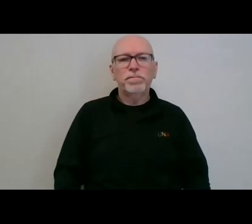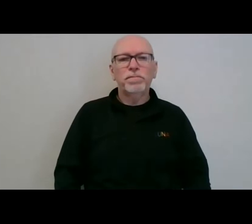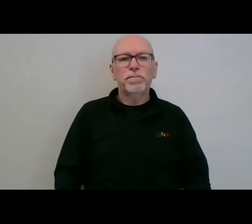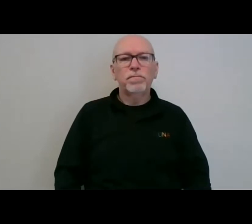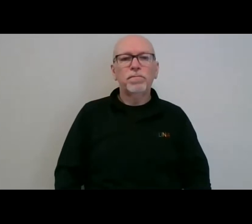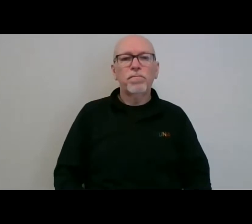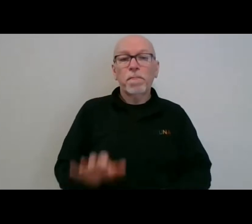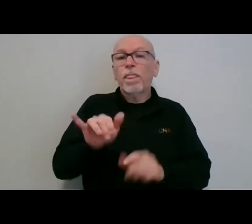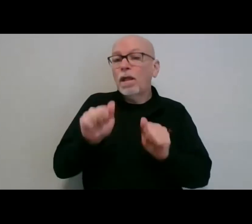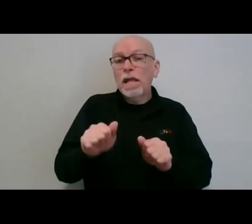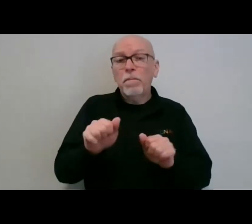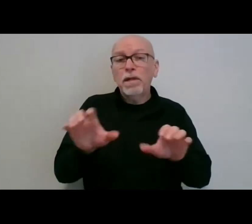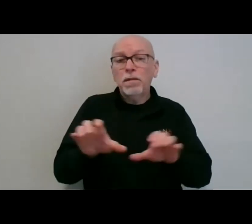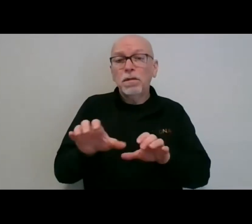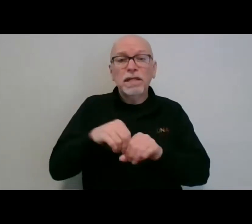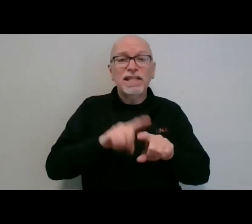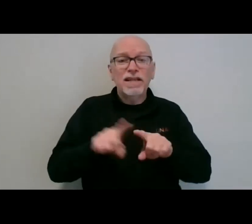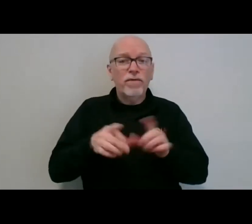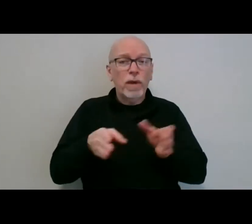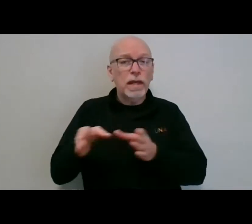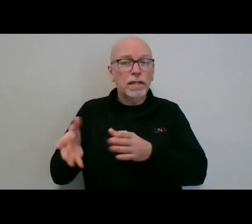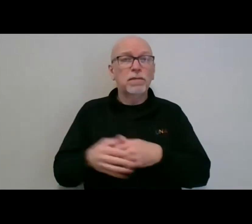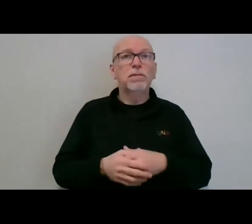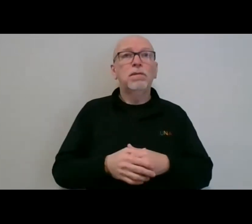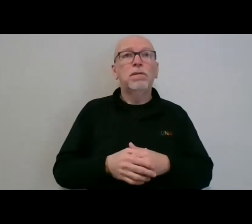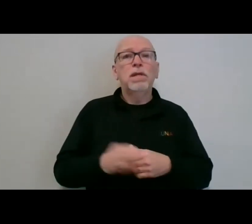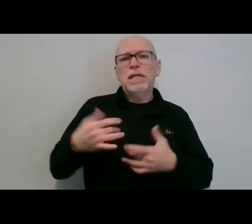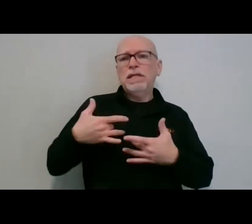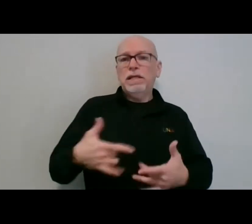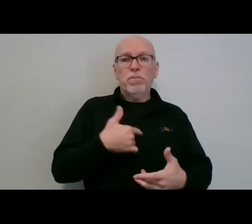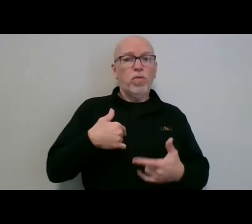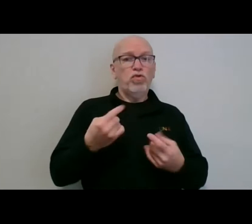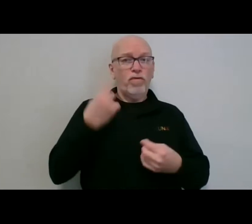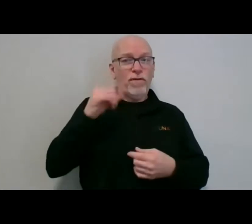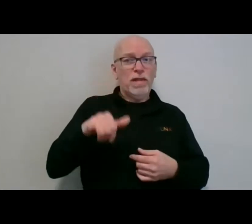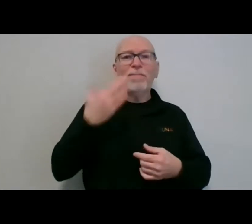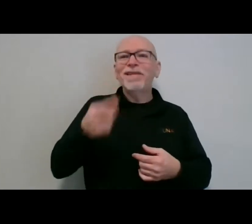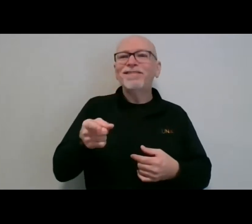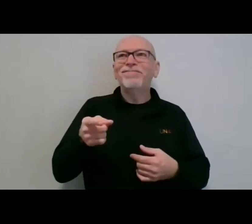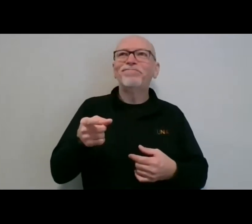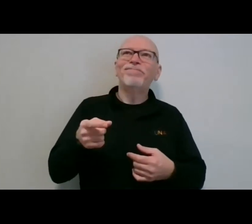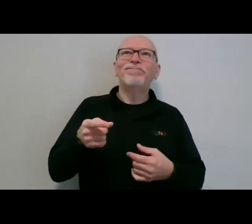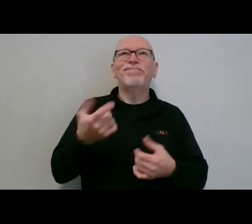That can be done in different ways. And typically what we do for that because it is still hit and miss